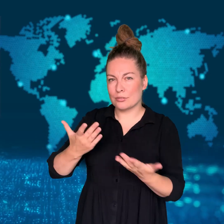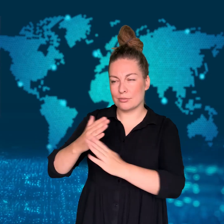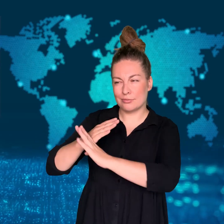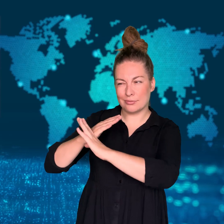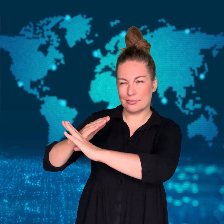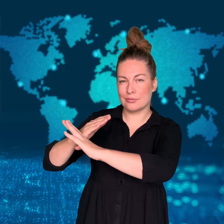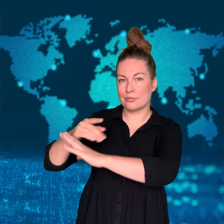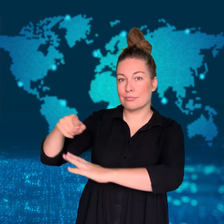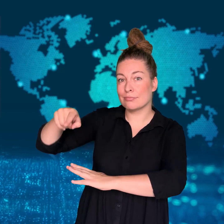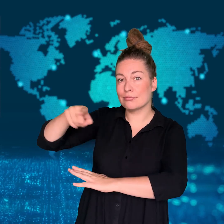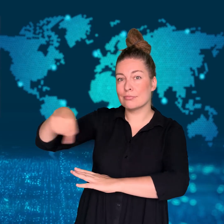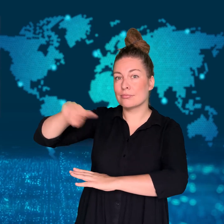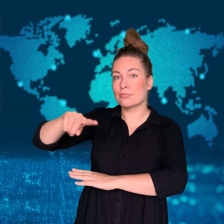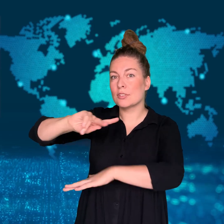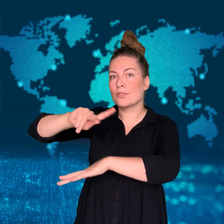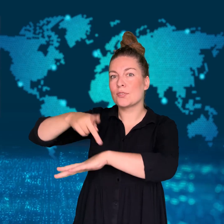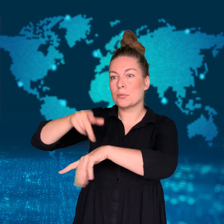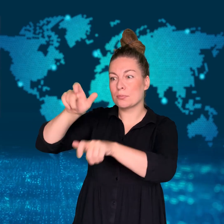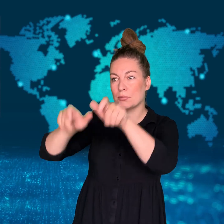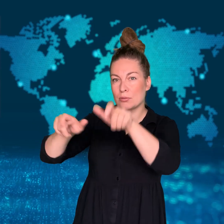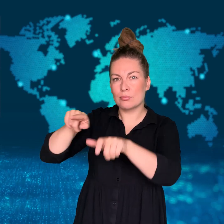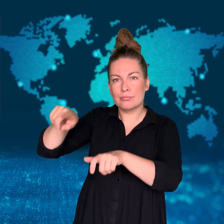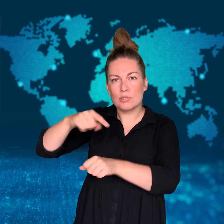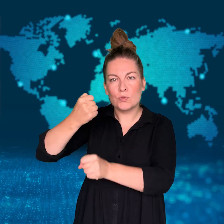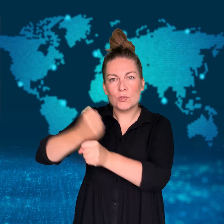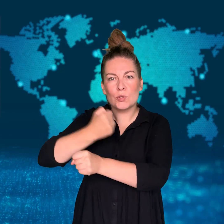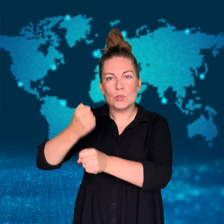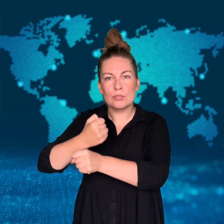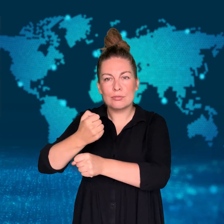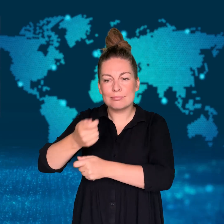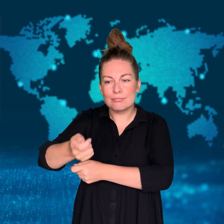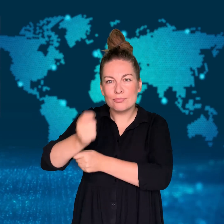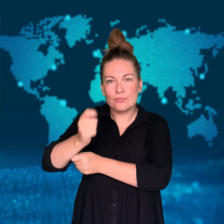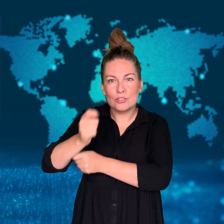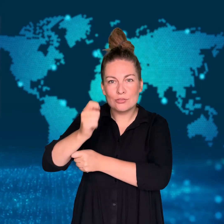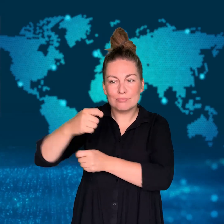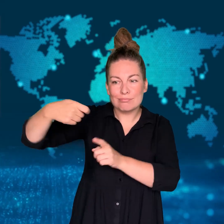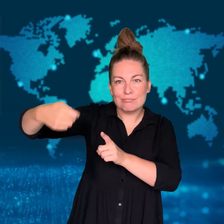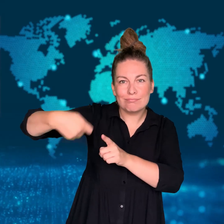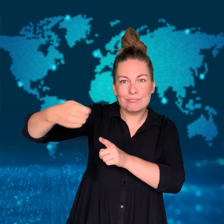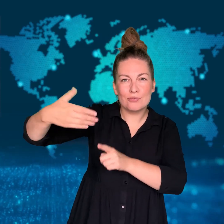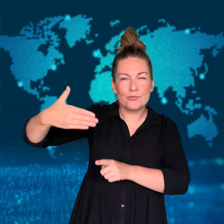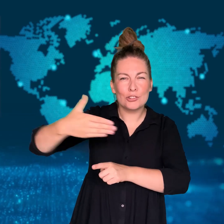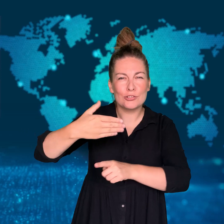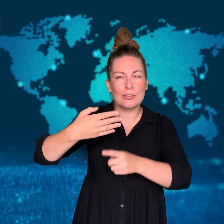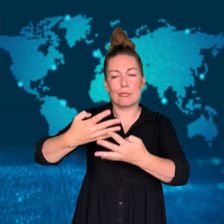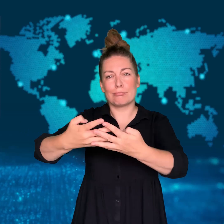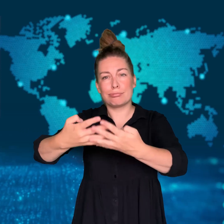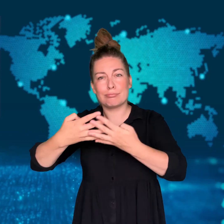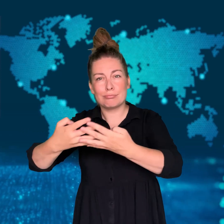and fishing in the area.